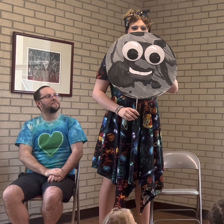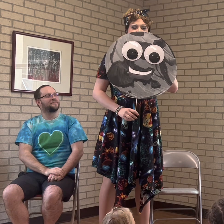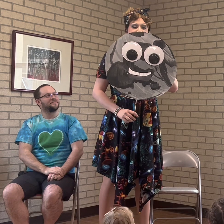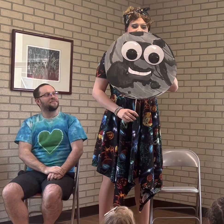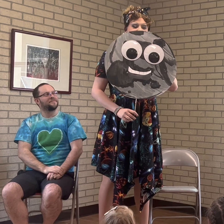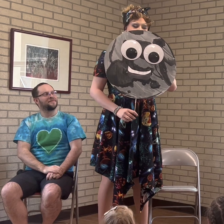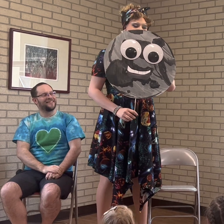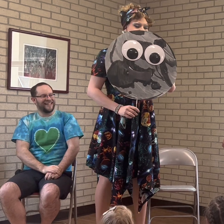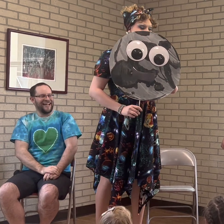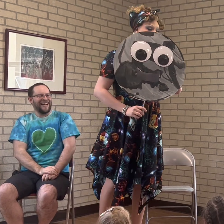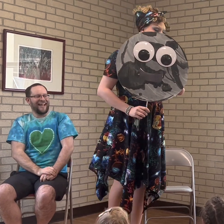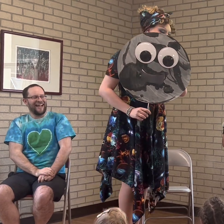Miss Cali aka The Moon: Thank you!